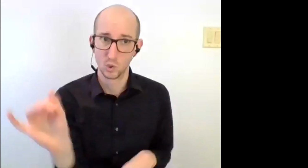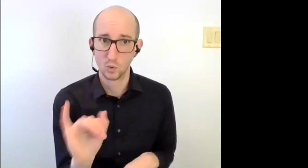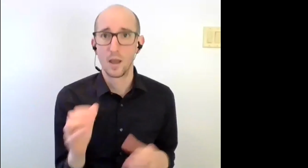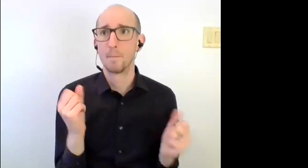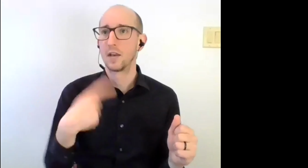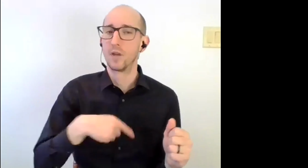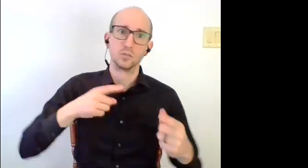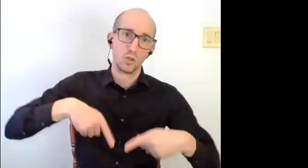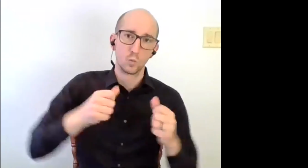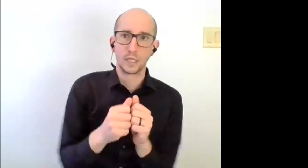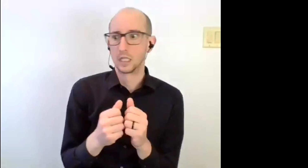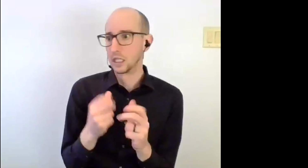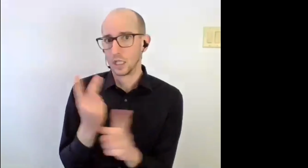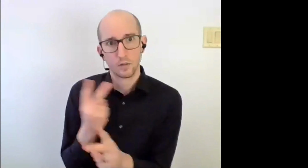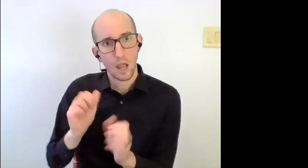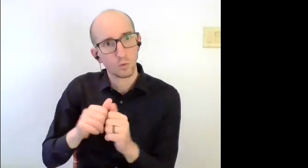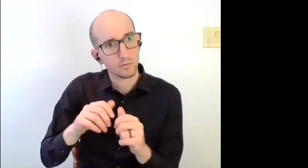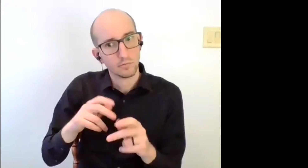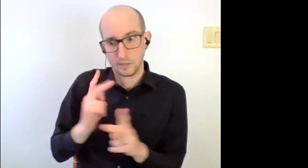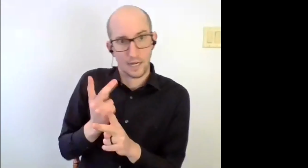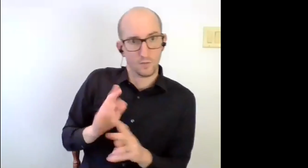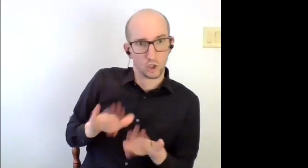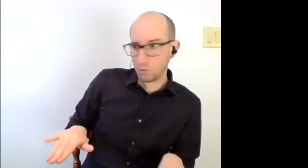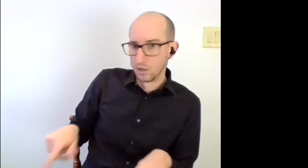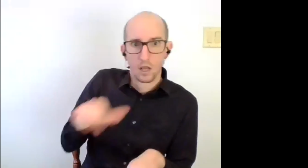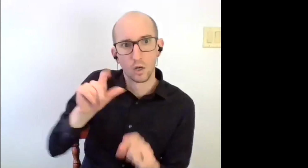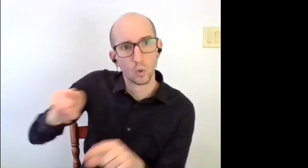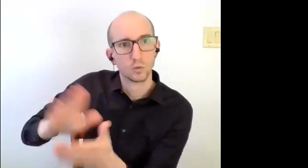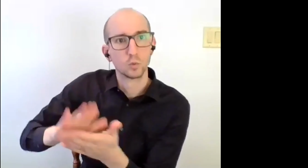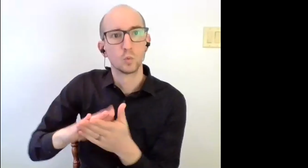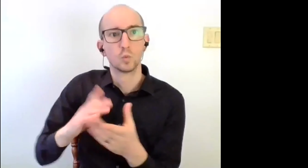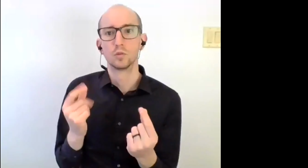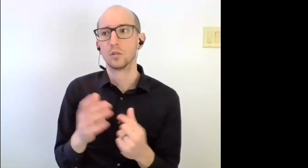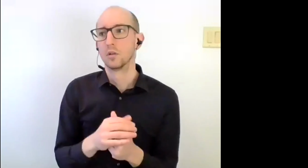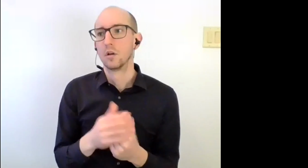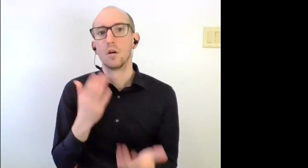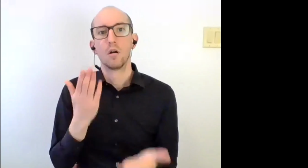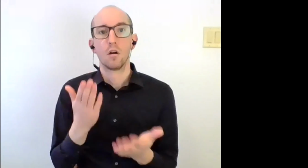our students are. Many of us are dealing with child care, many of us are dealing